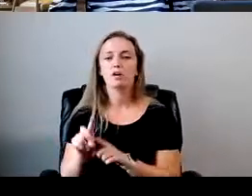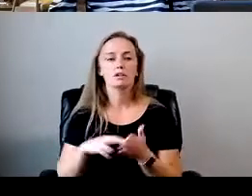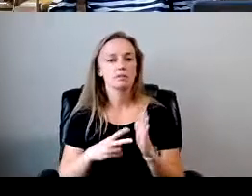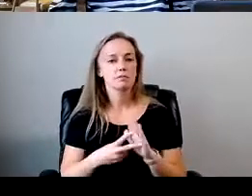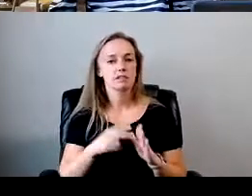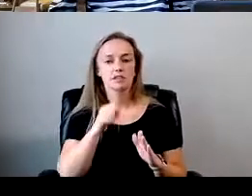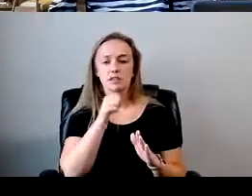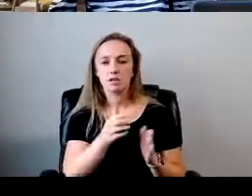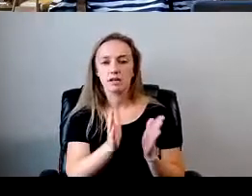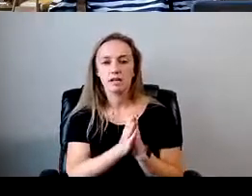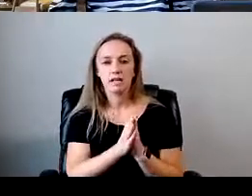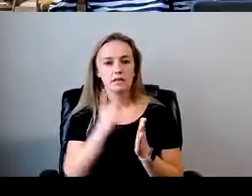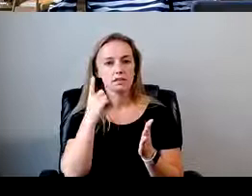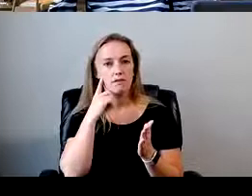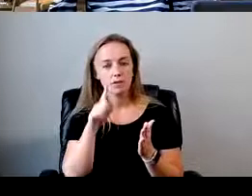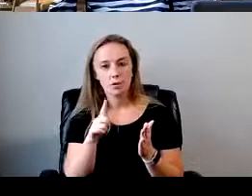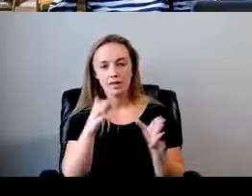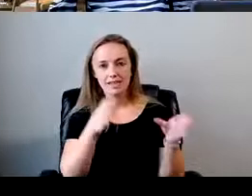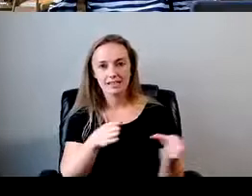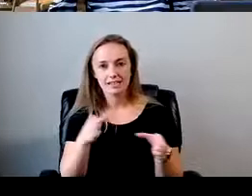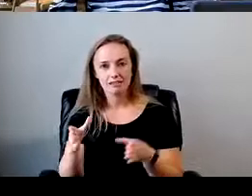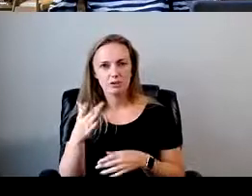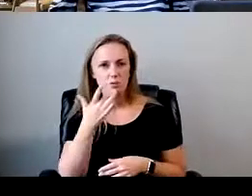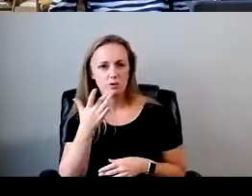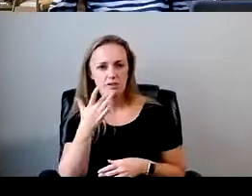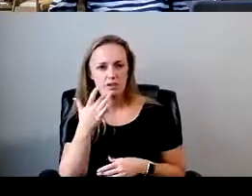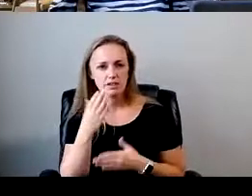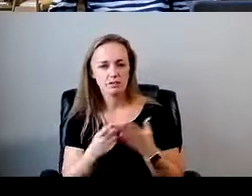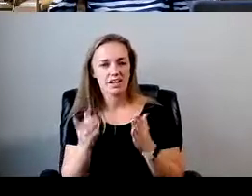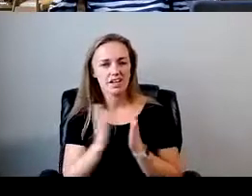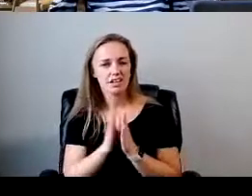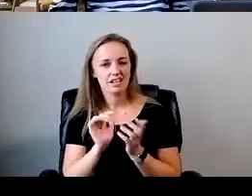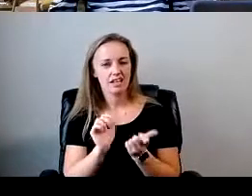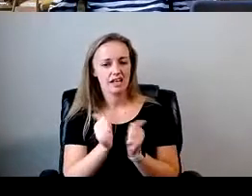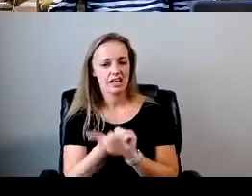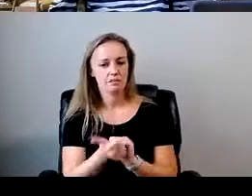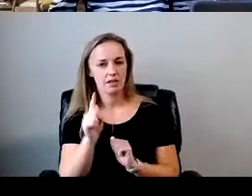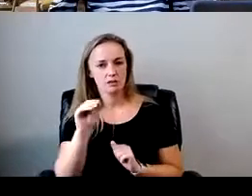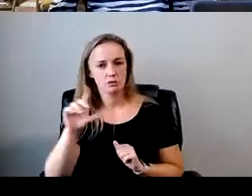That's a compliment to it. Someone asked about adapted tools, like the DMID2, yes.